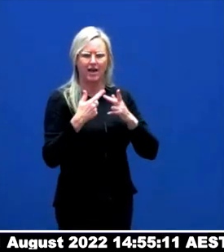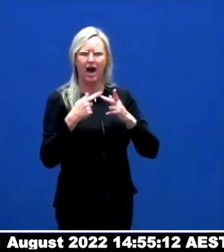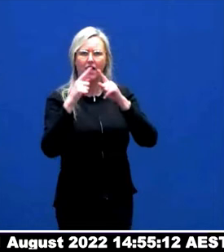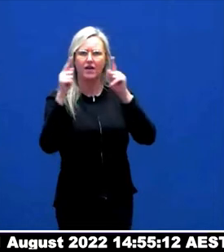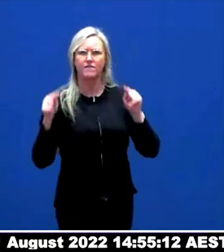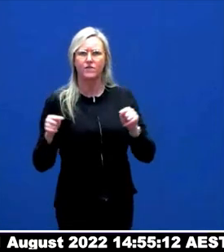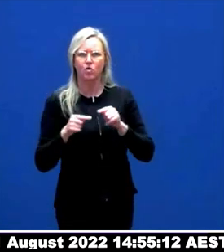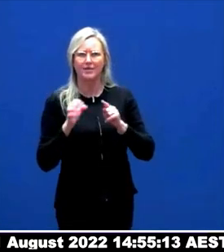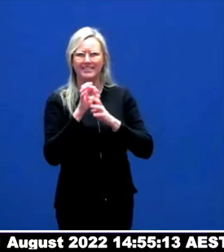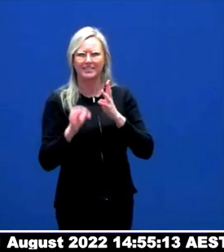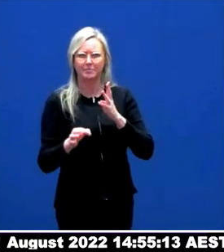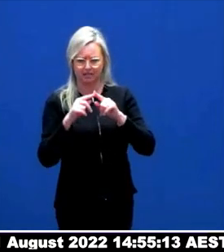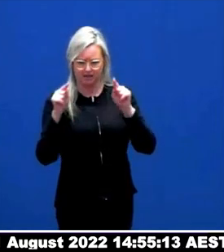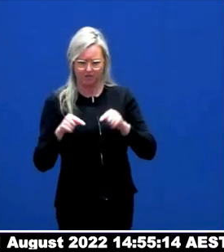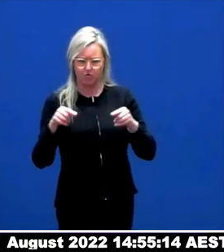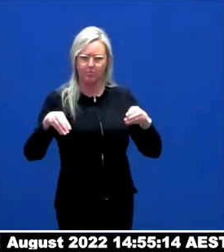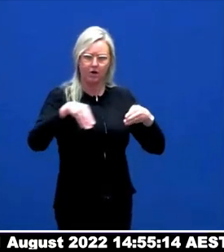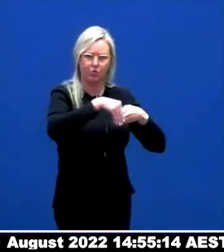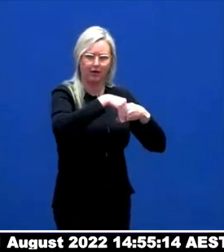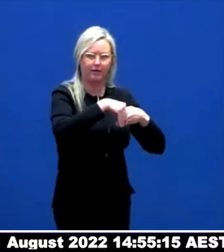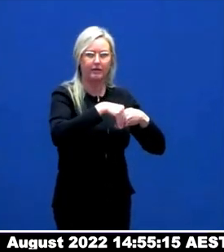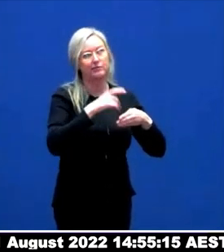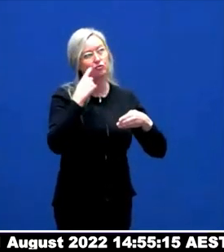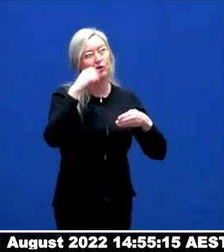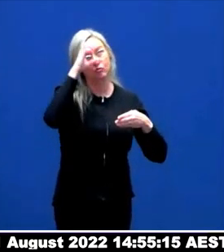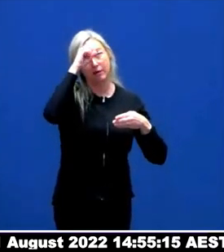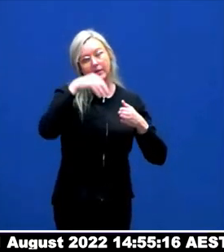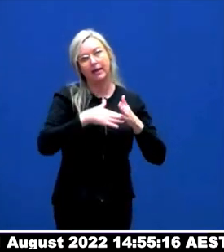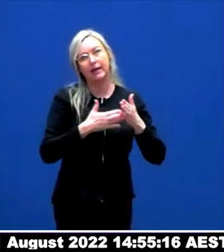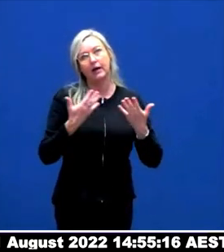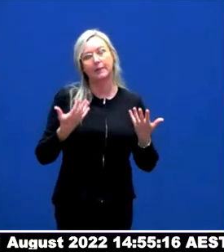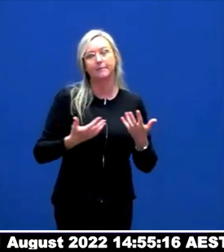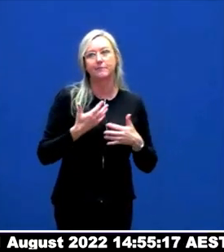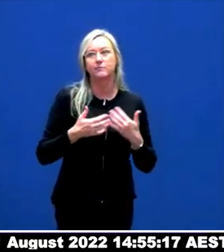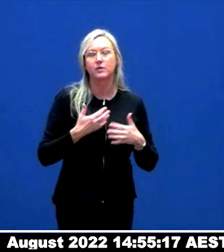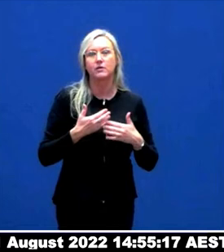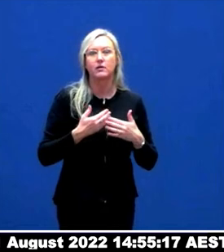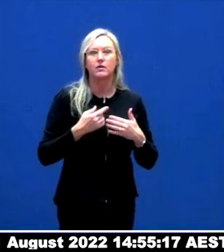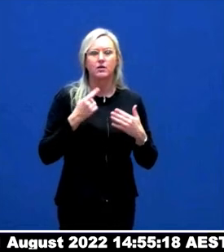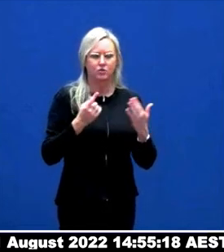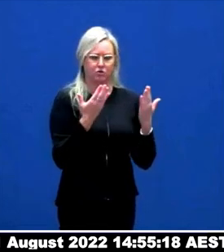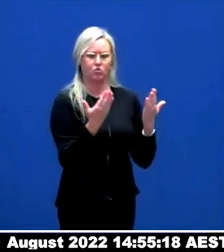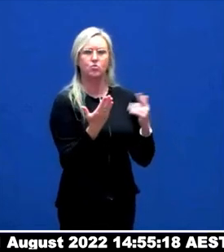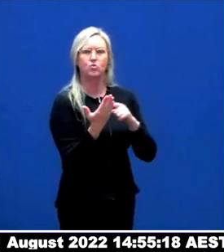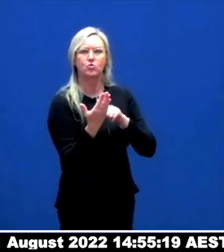Now, I'm going from my memory here, so that is where that information could be provided